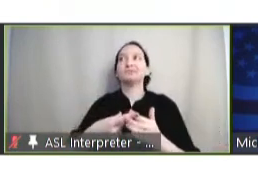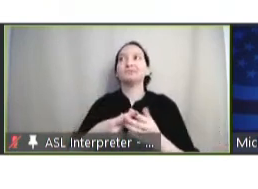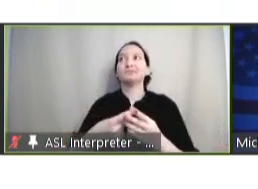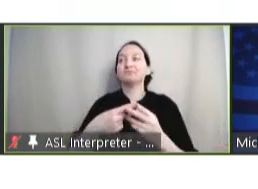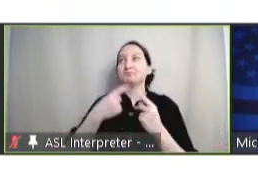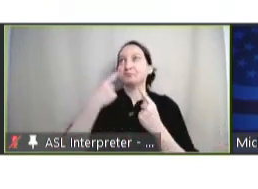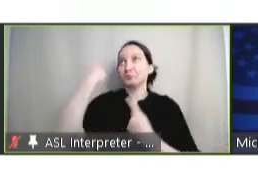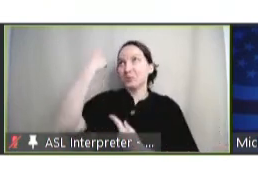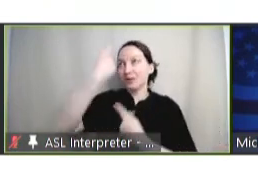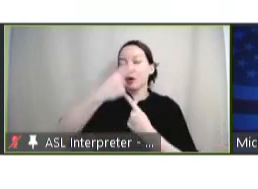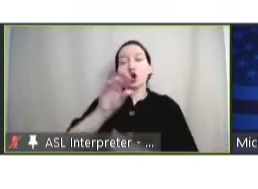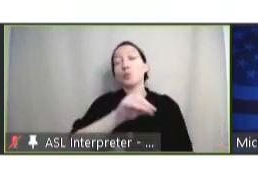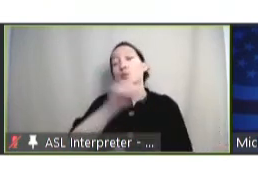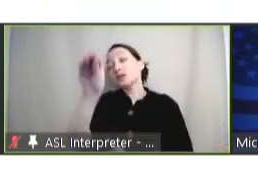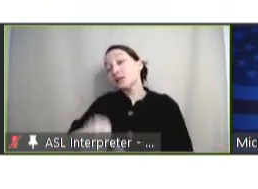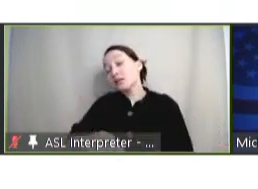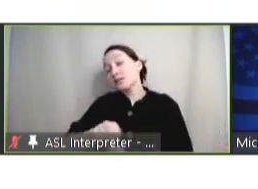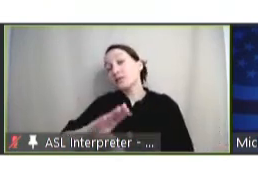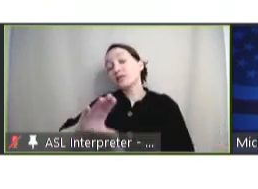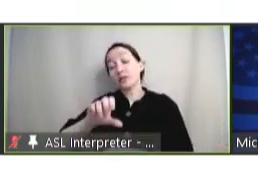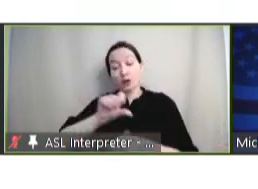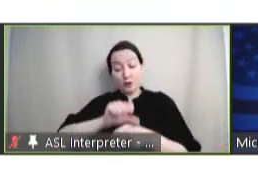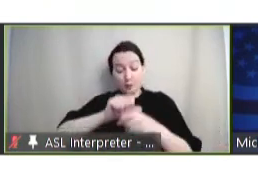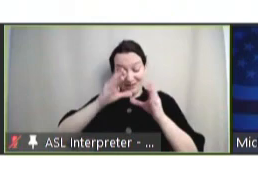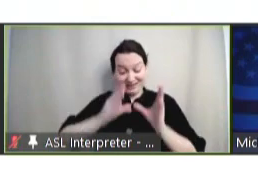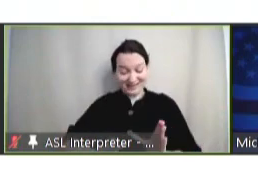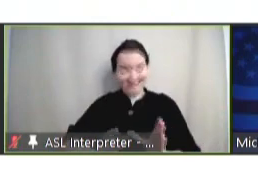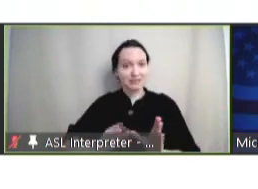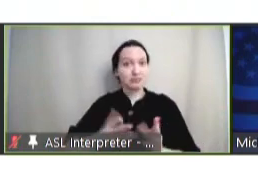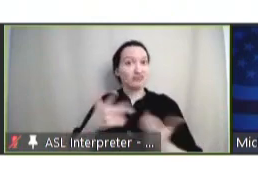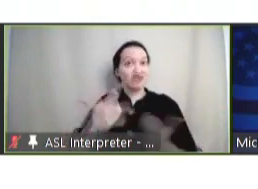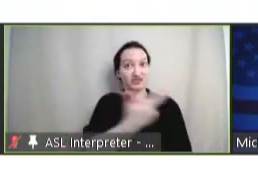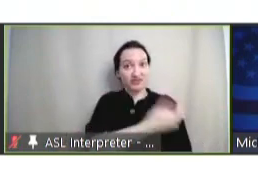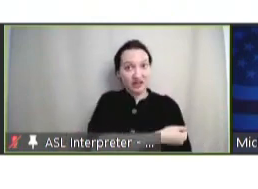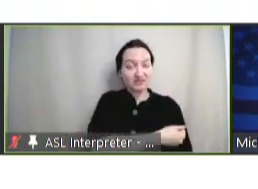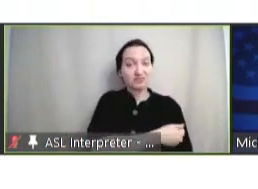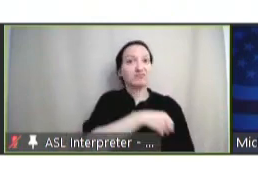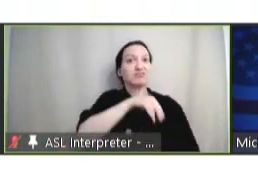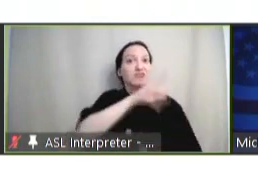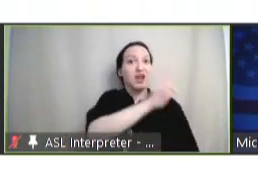percentage of employees that are vaccinated within hospitals and health care systems,